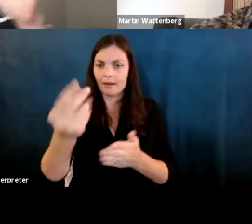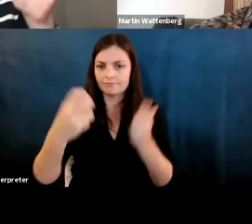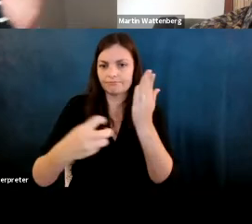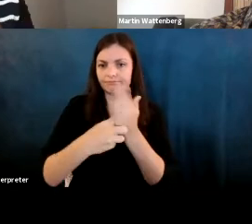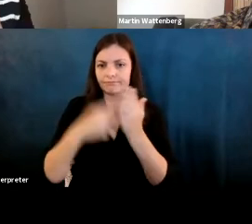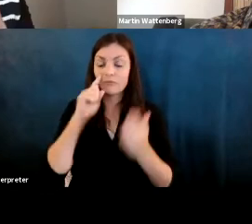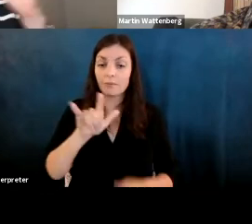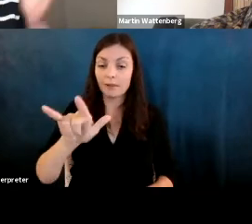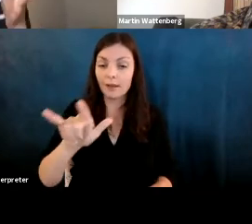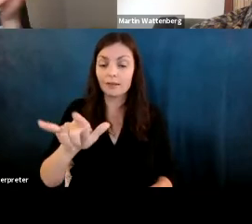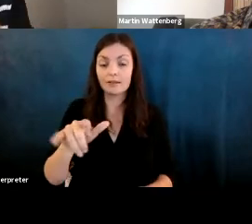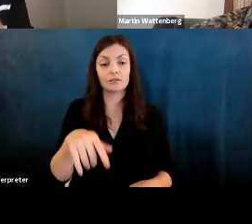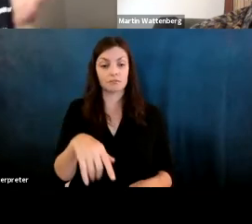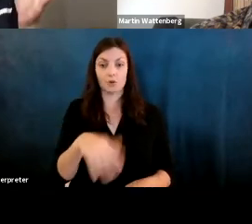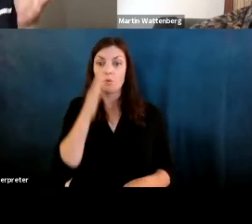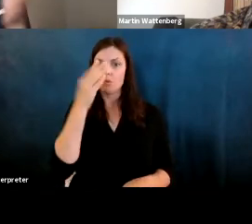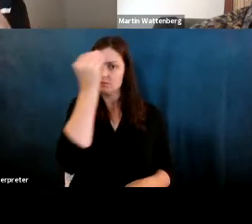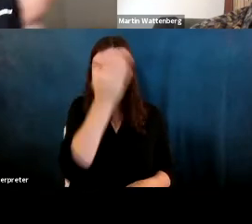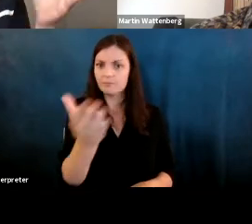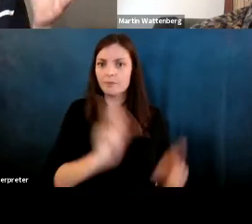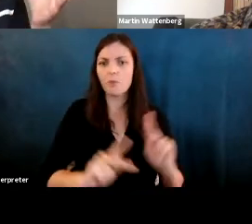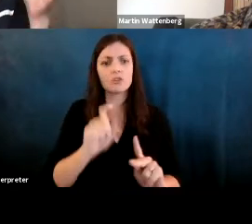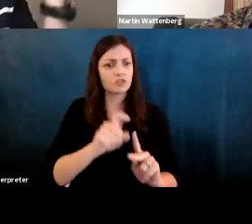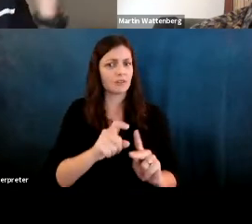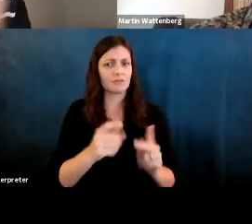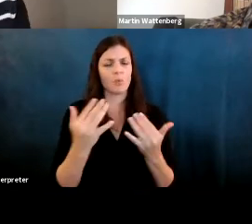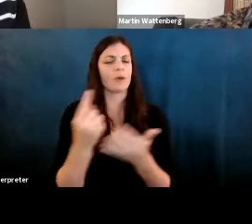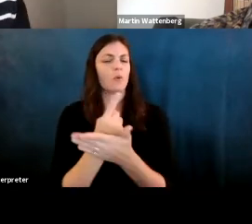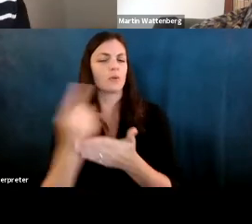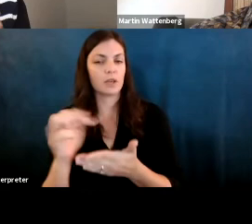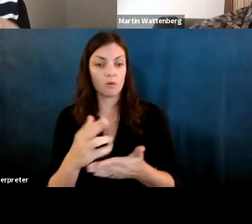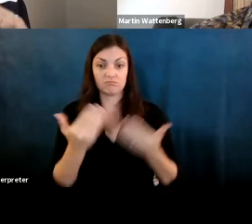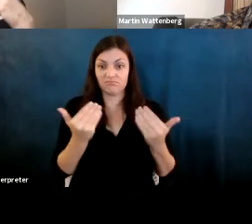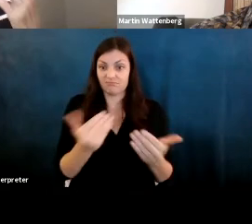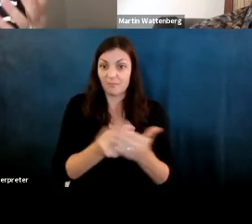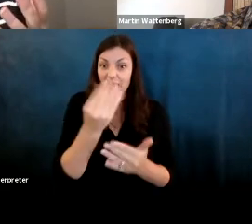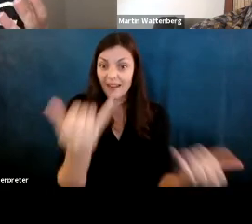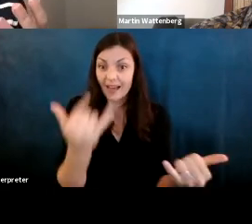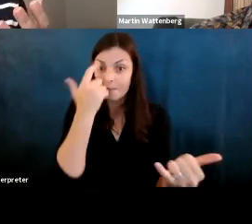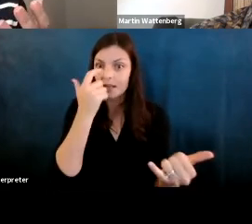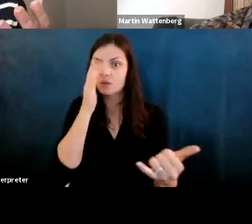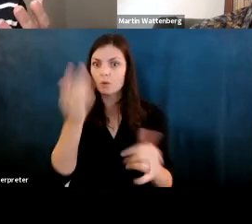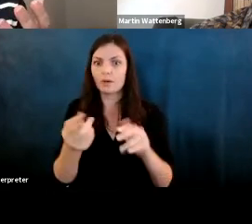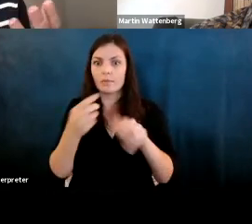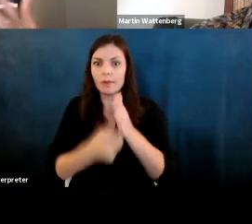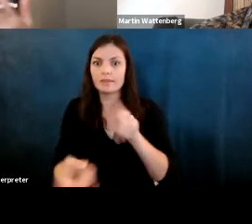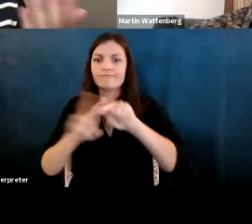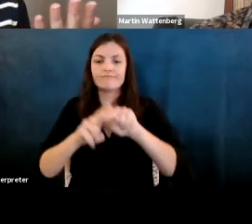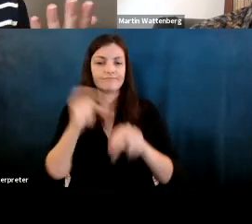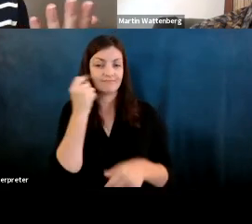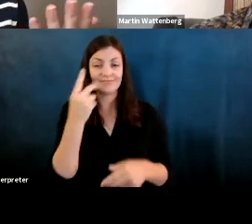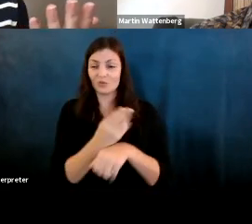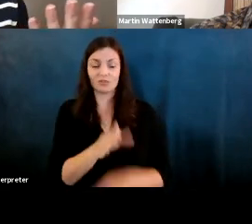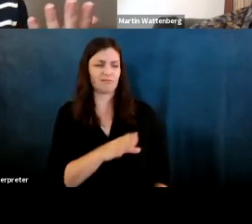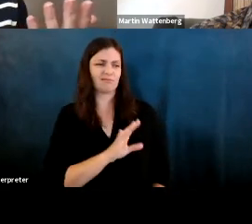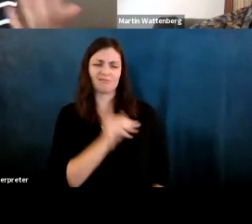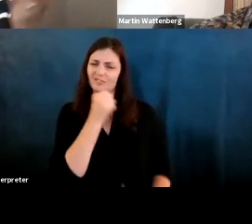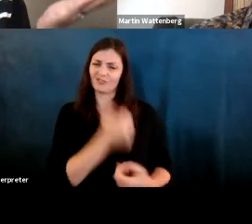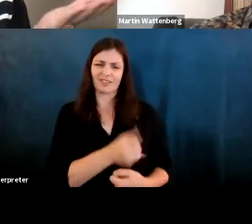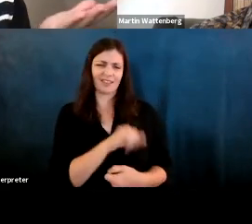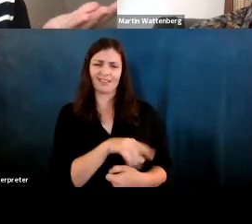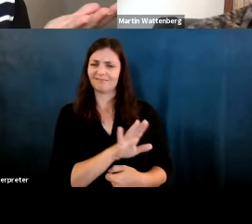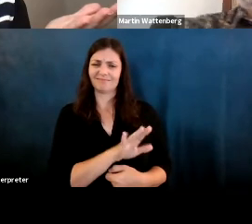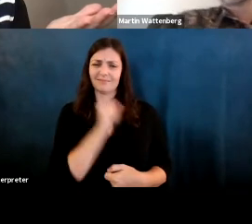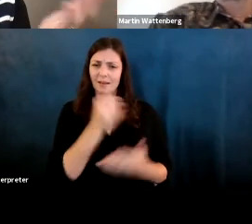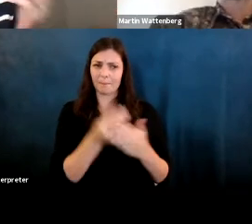Fernanda Viegas: Or you know or or wait wait for a week before you buy this ticket, but there was no user trust users were like what, why should I trust you, I am not going to buy my ticket now.